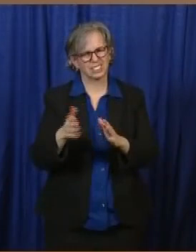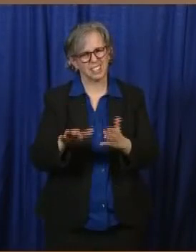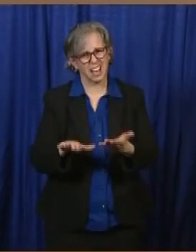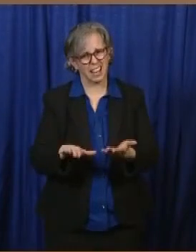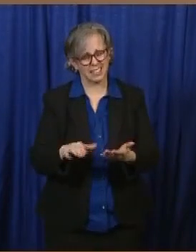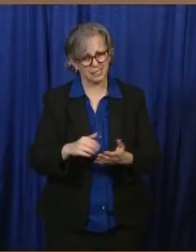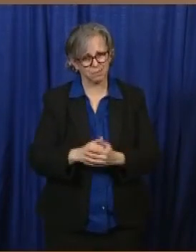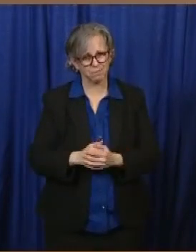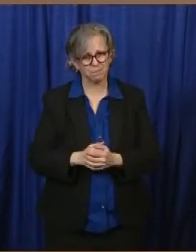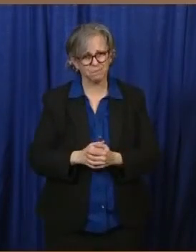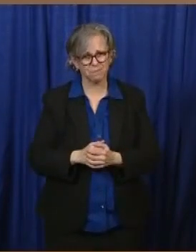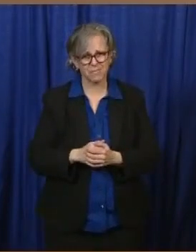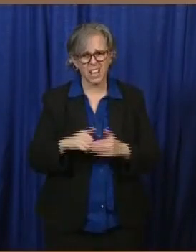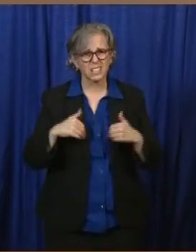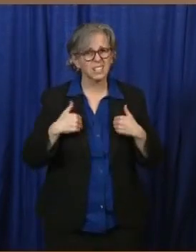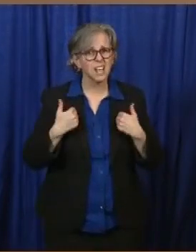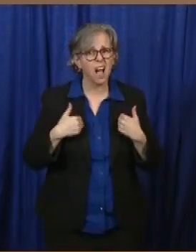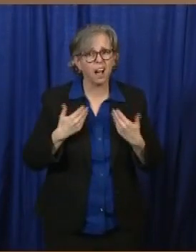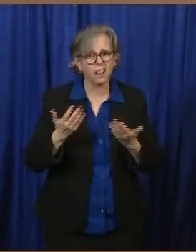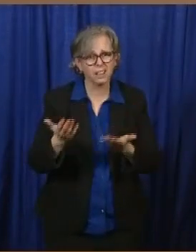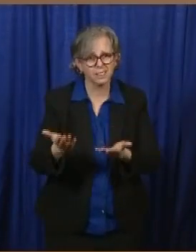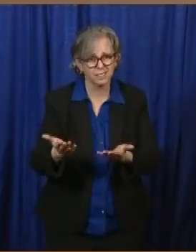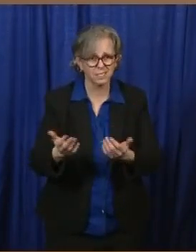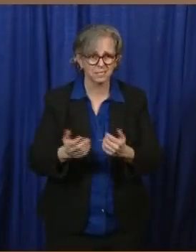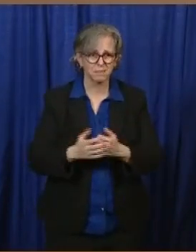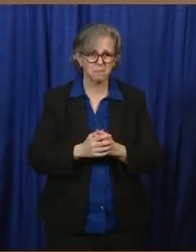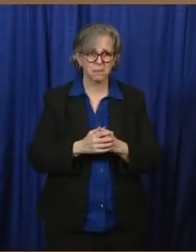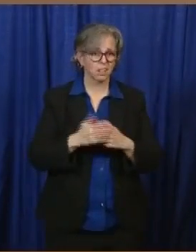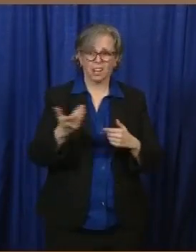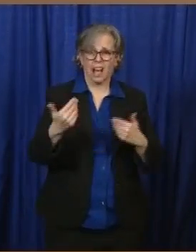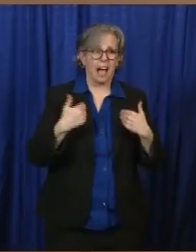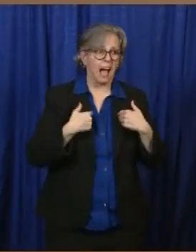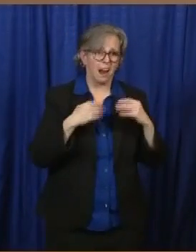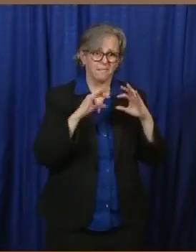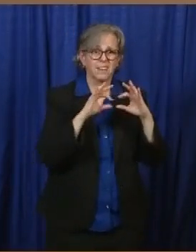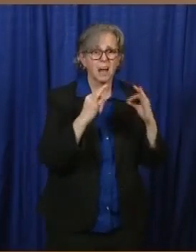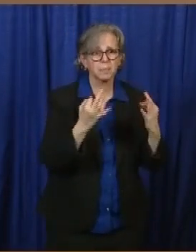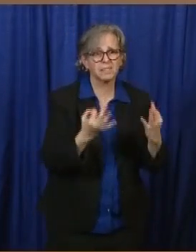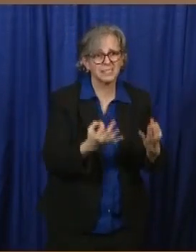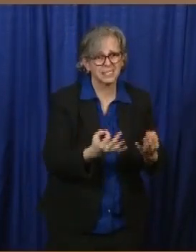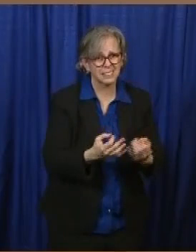KNOW WE LOST A EMERGENCY ROOM NURSE. I JUST LEARNED THIS YESTERDAY.